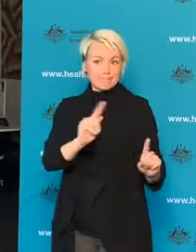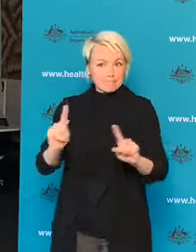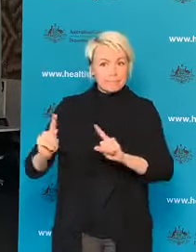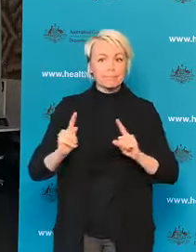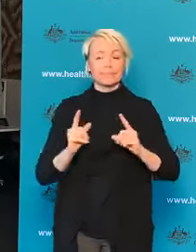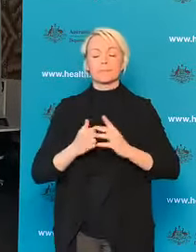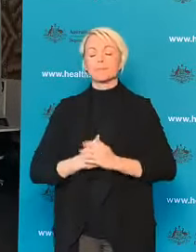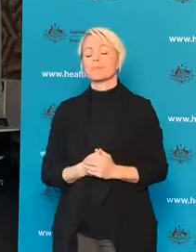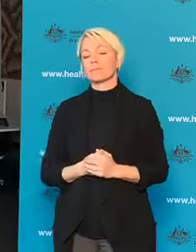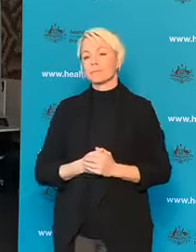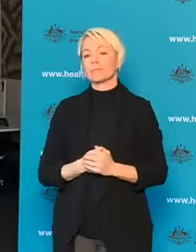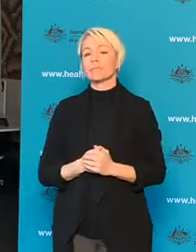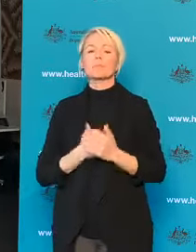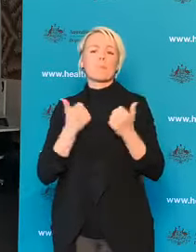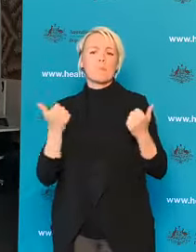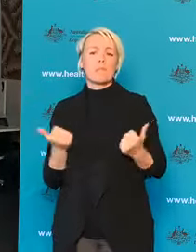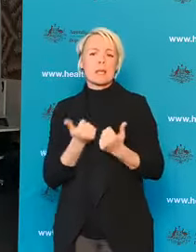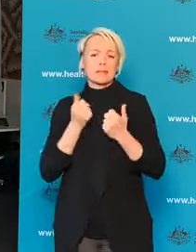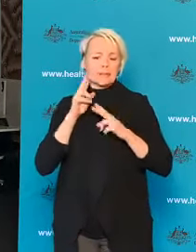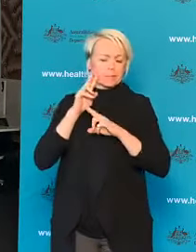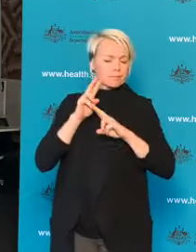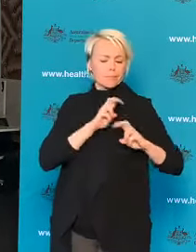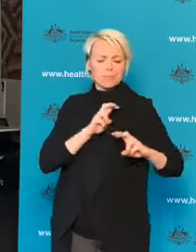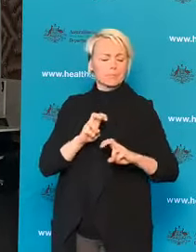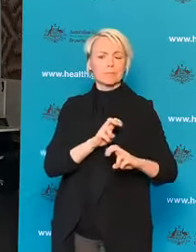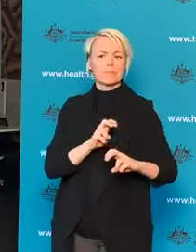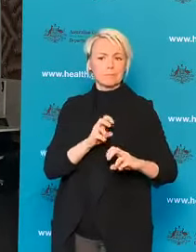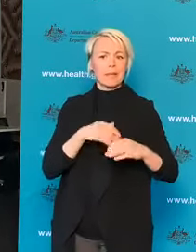going on both in Australia and overseas looking